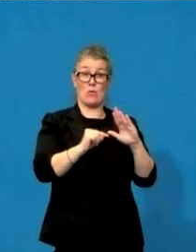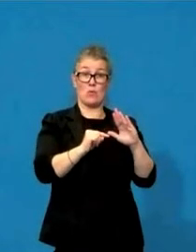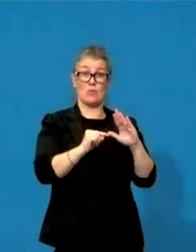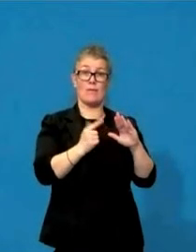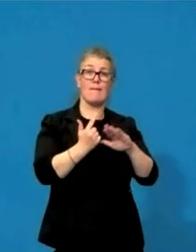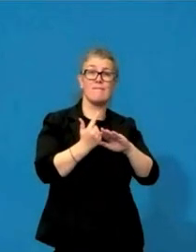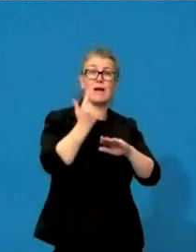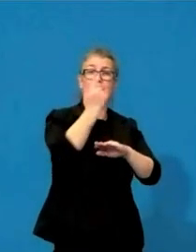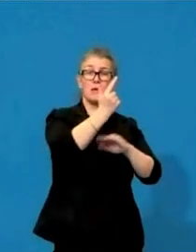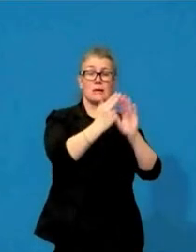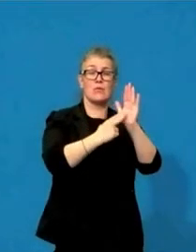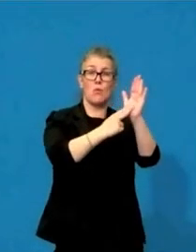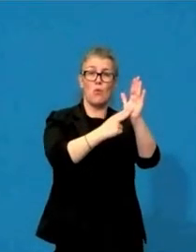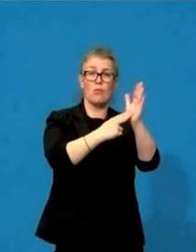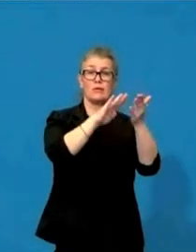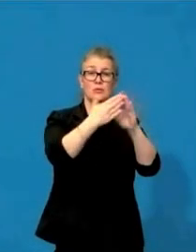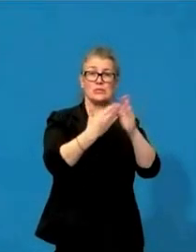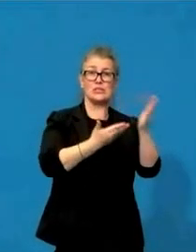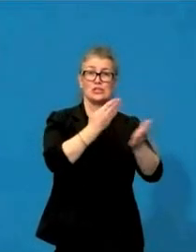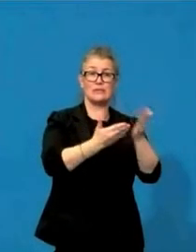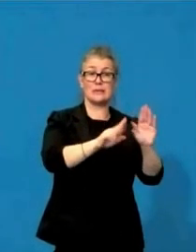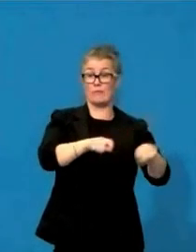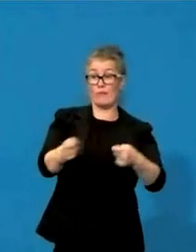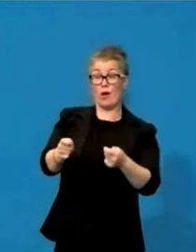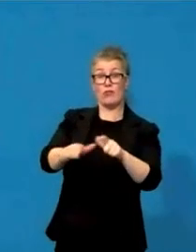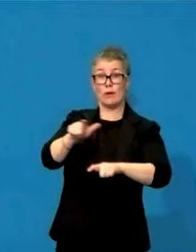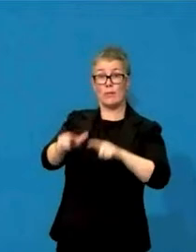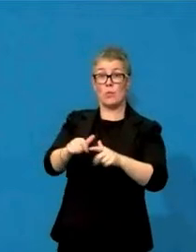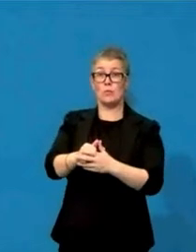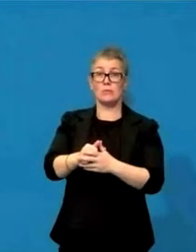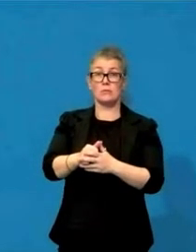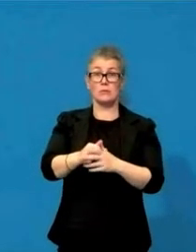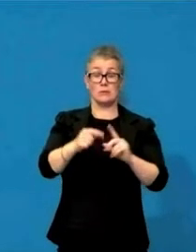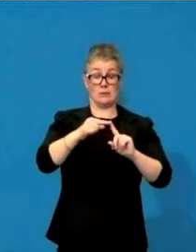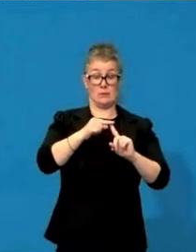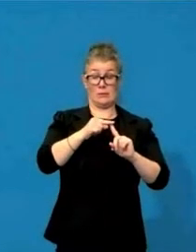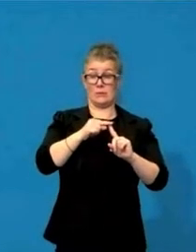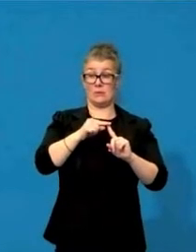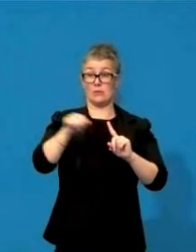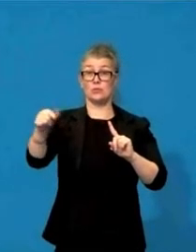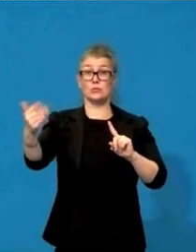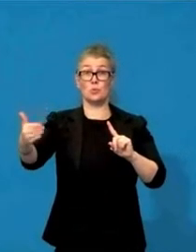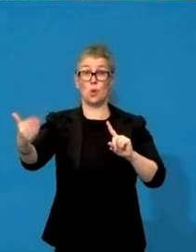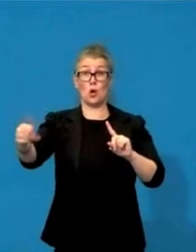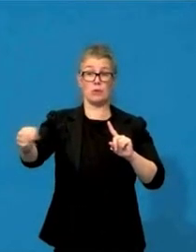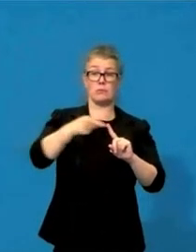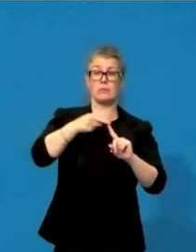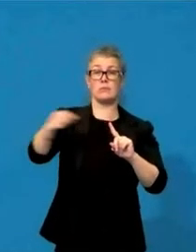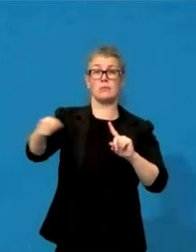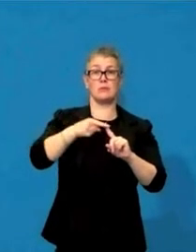So, they provide transport for her to and from work to Wangki radio station.